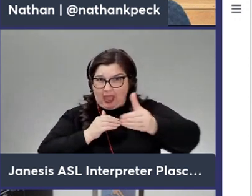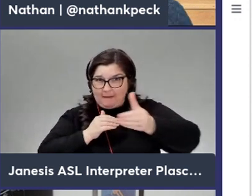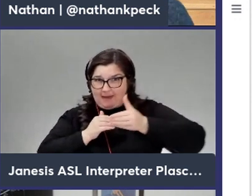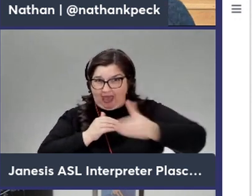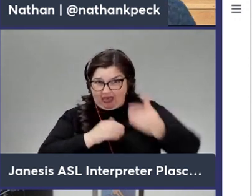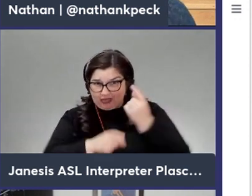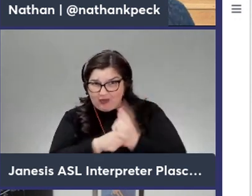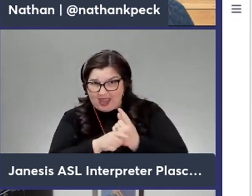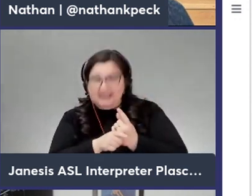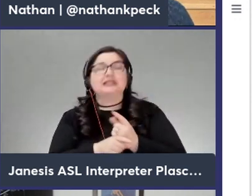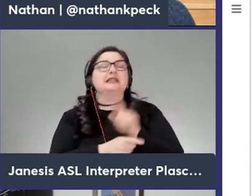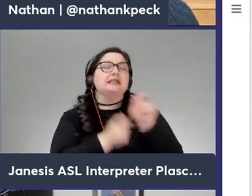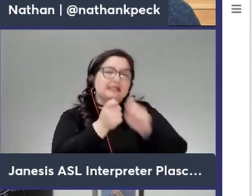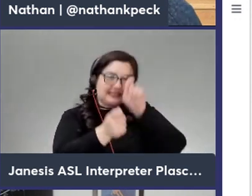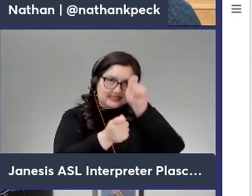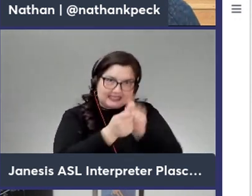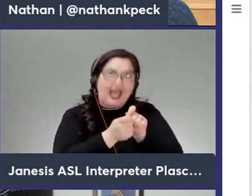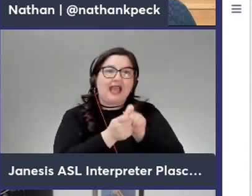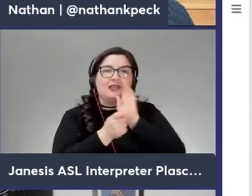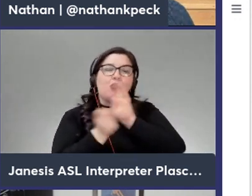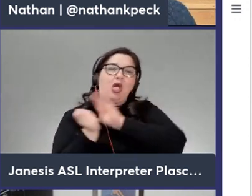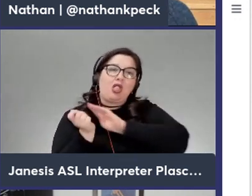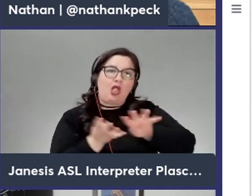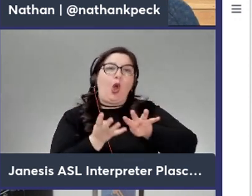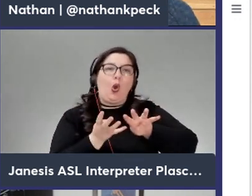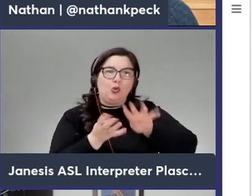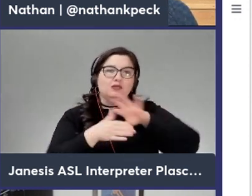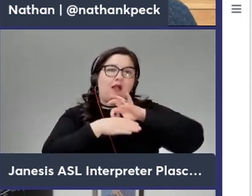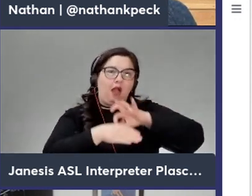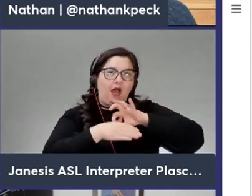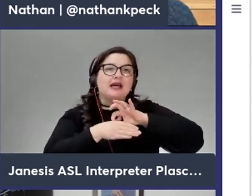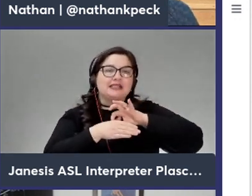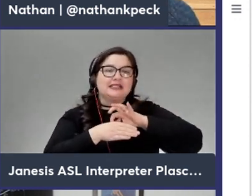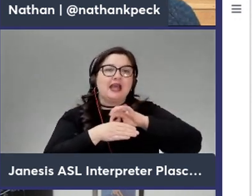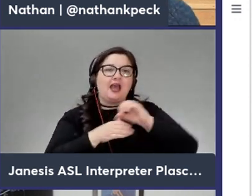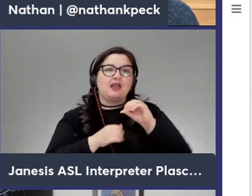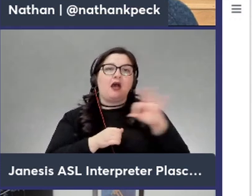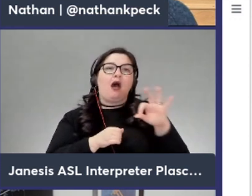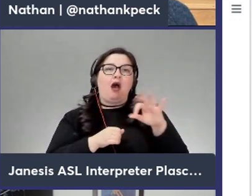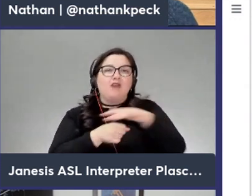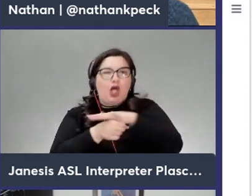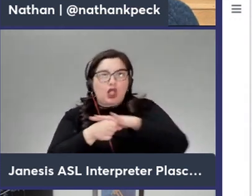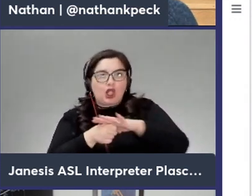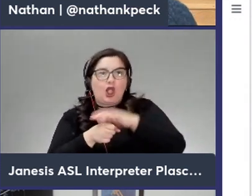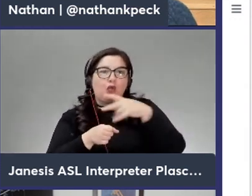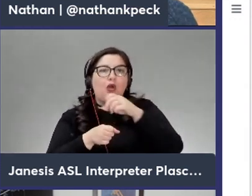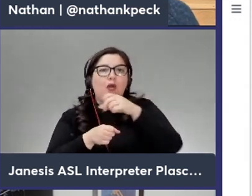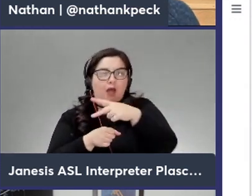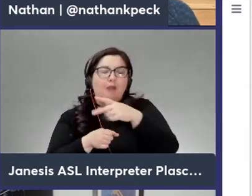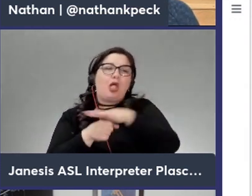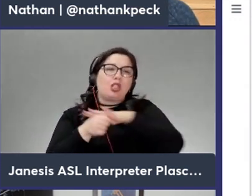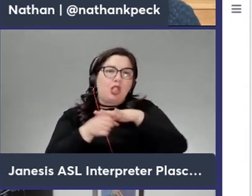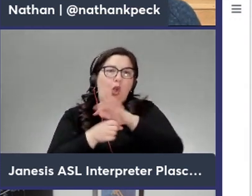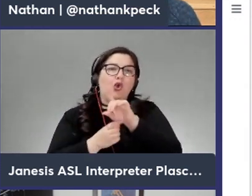So we're gonna load content off of, off of a local pop to us, a local Edge location, for that static content.